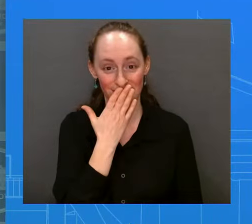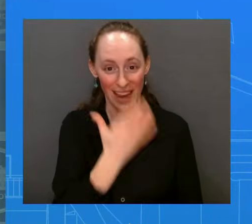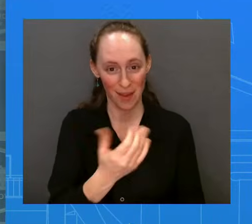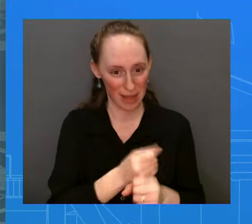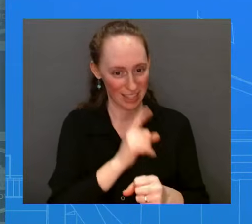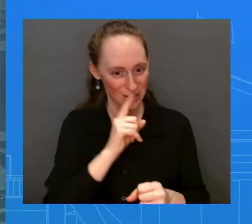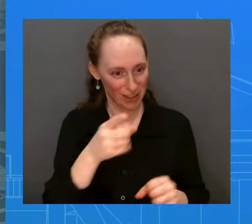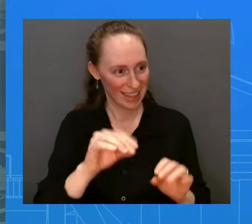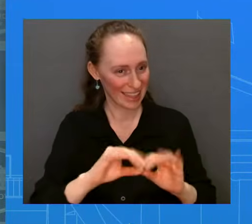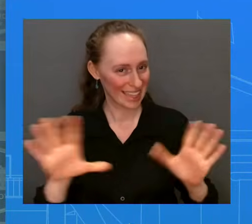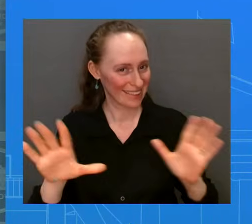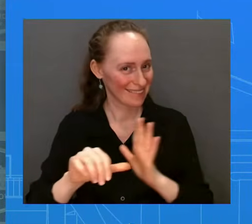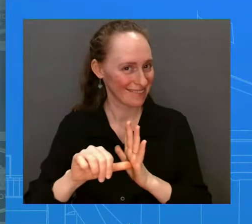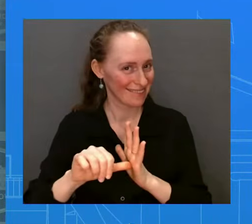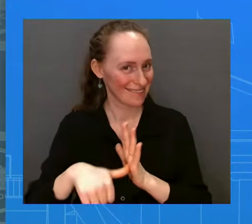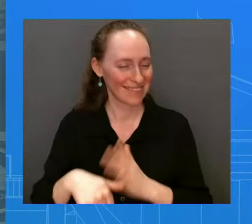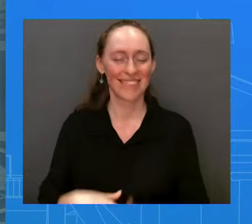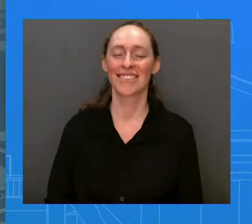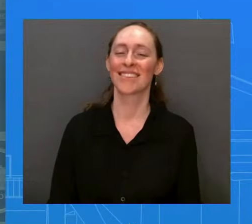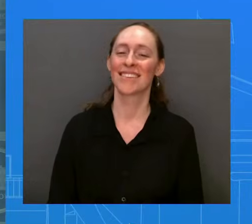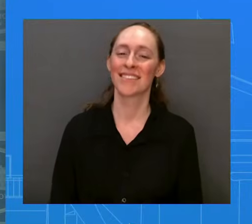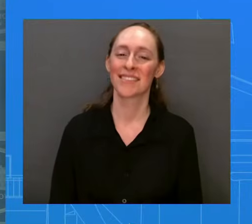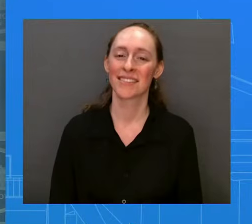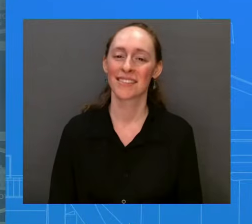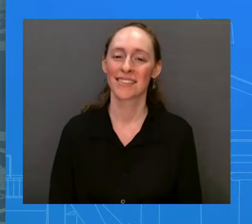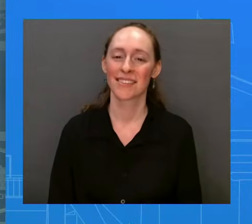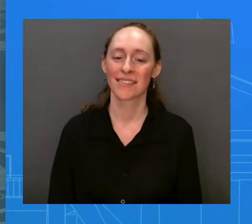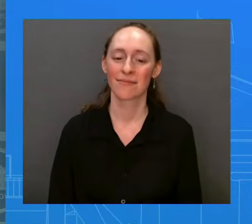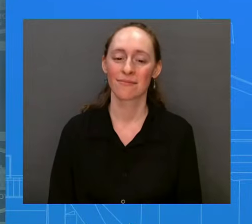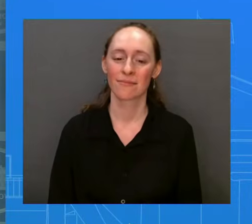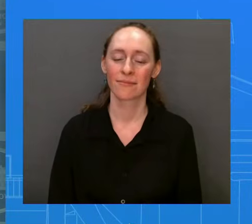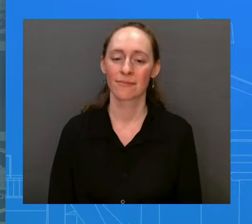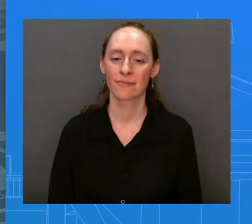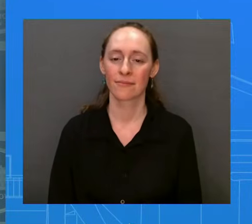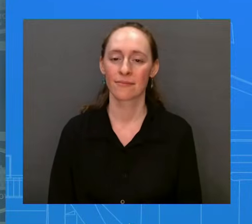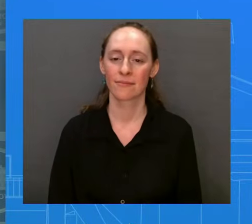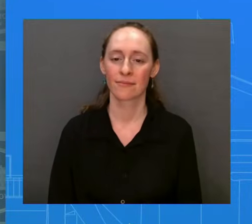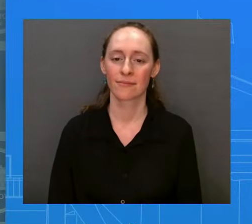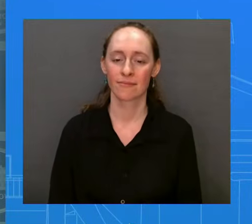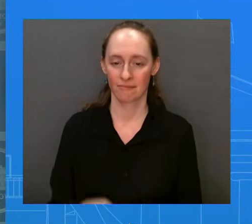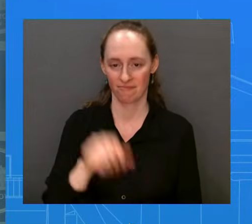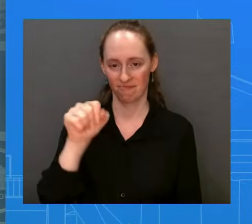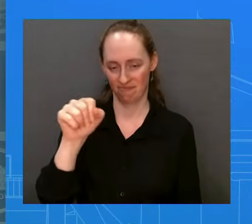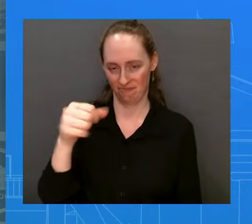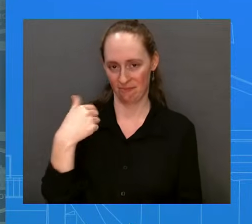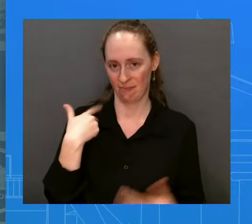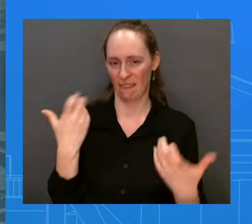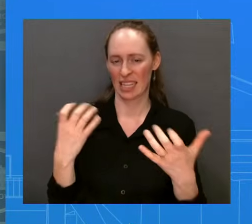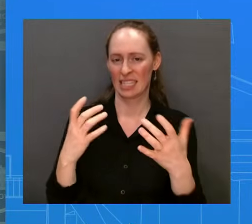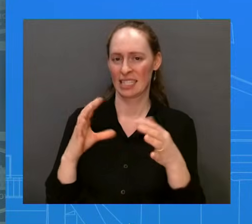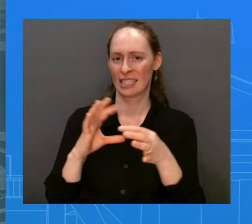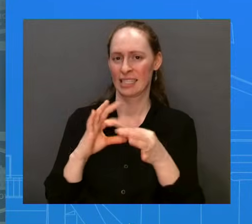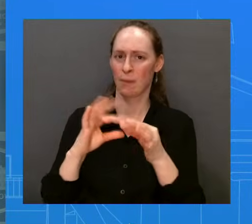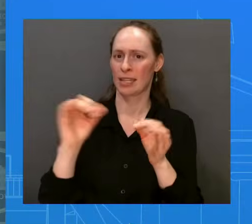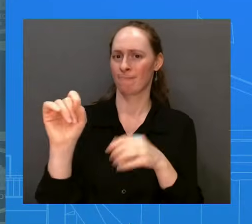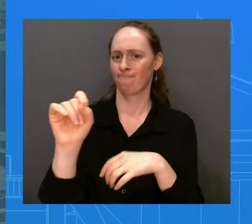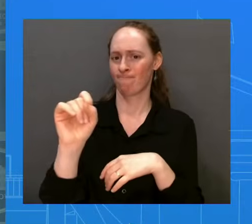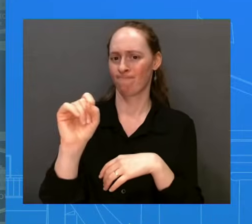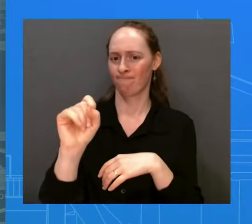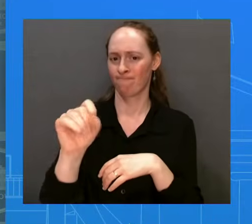I do have quite a few comments here at the top. So I do hope that you'll just bear with me. And then I'd be happy to take whatever questions you --